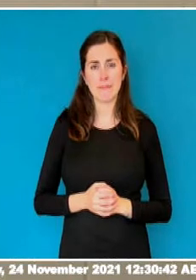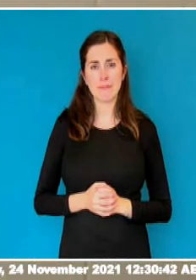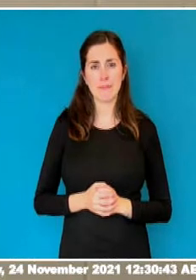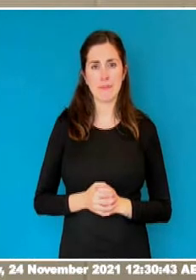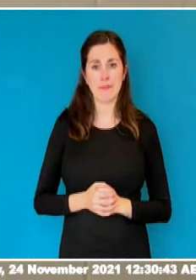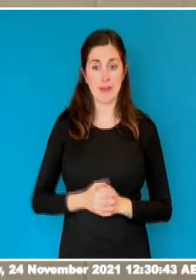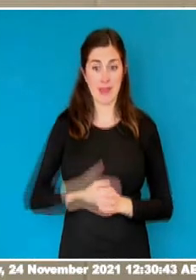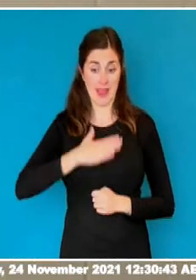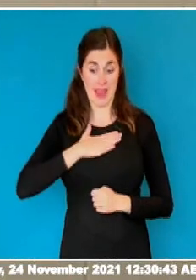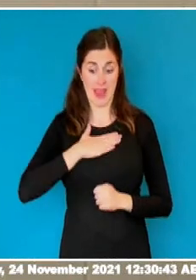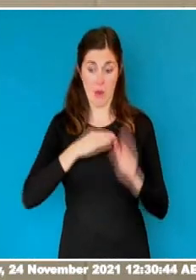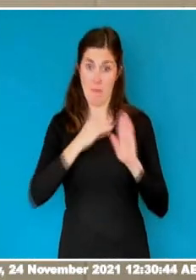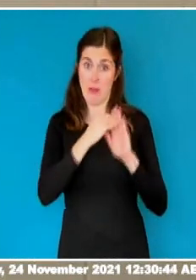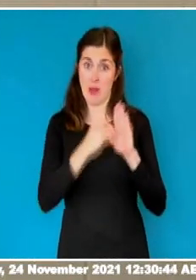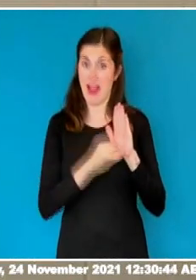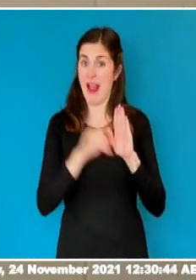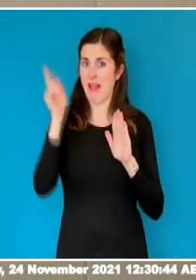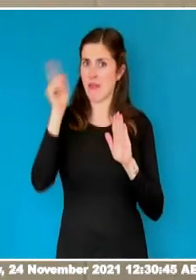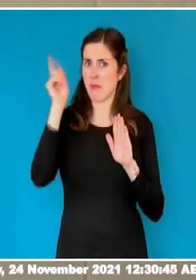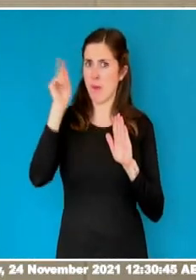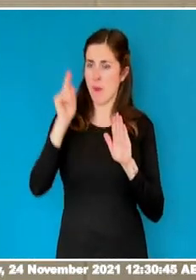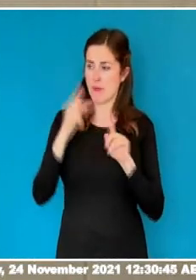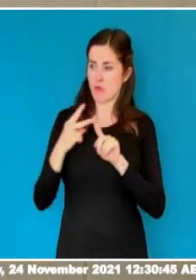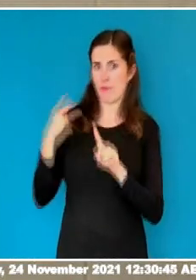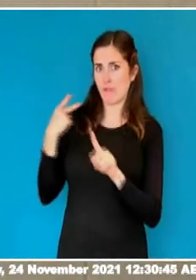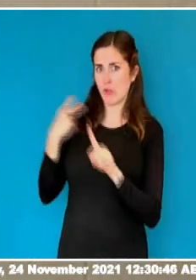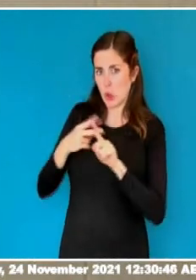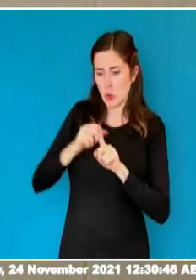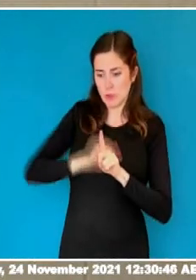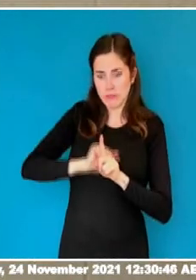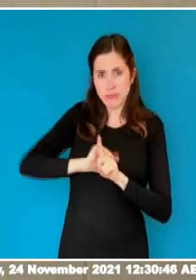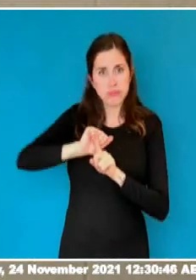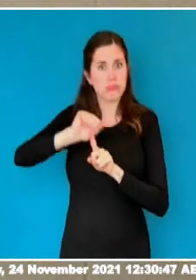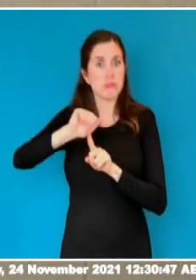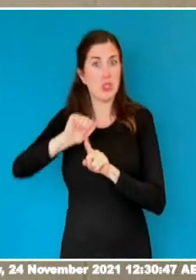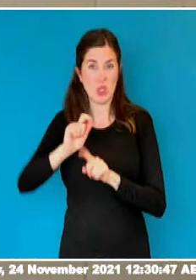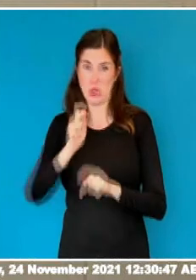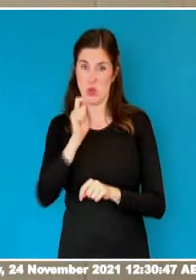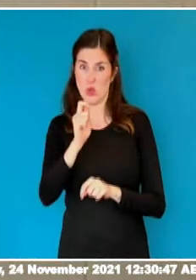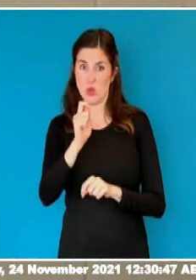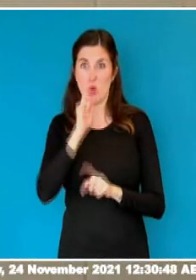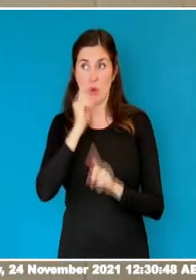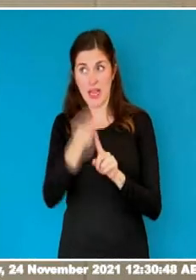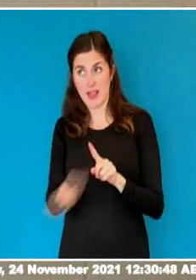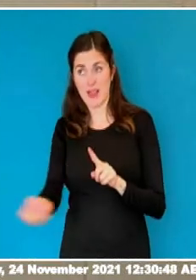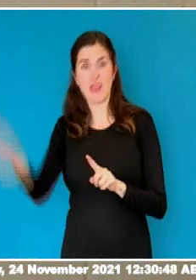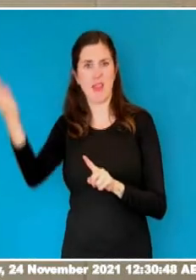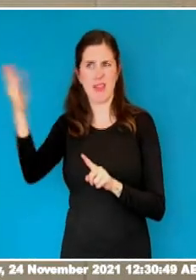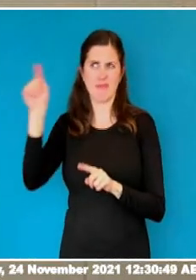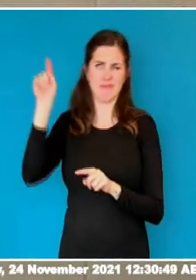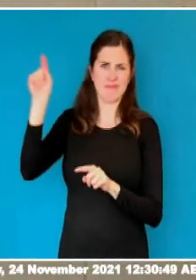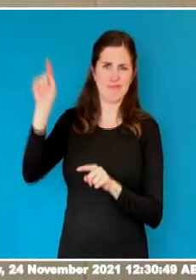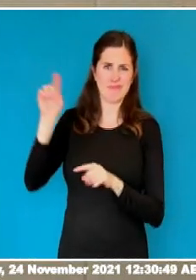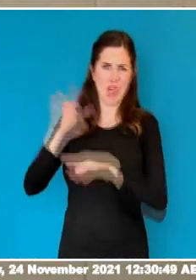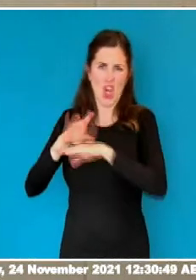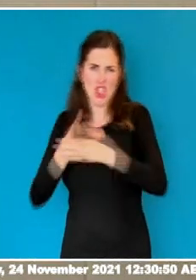This is one that is currently under review and is about to be put before our agency consultative committee, our network.